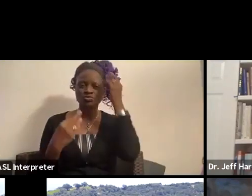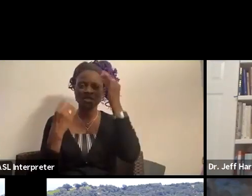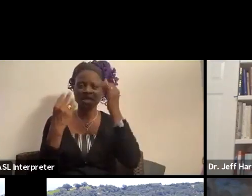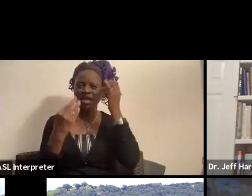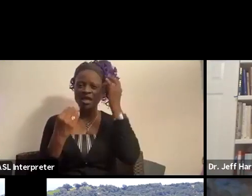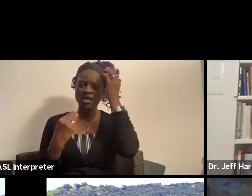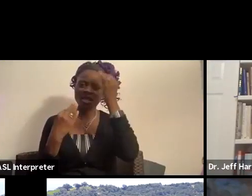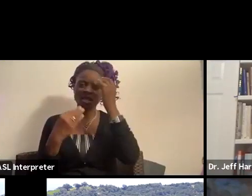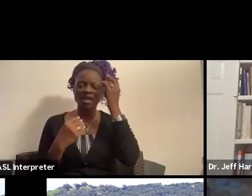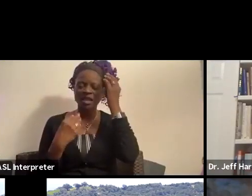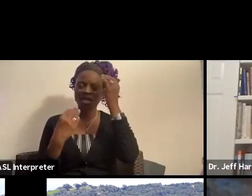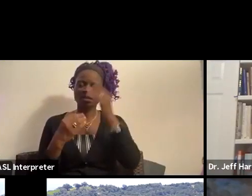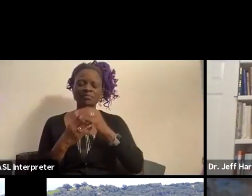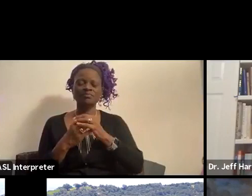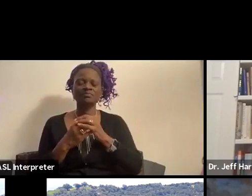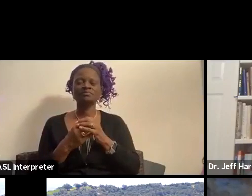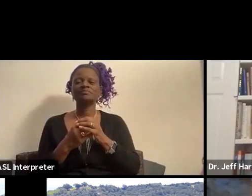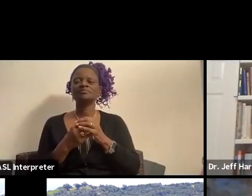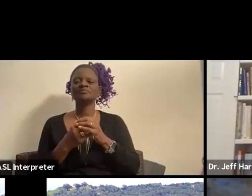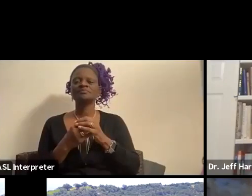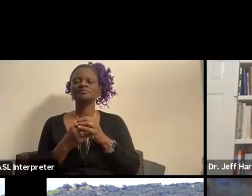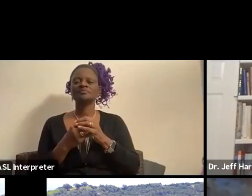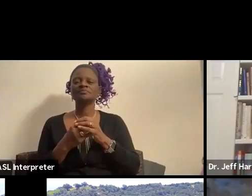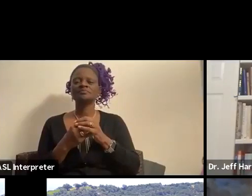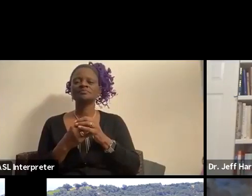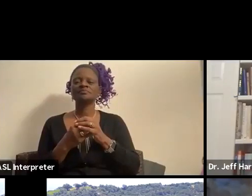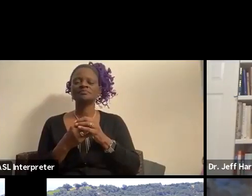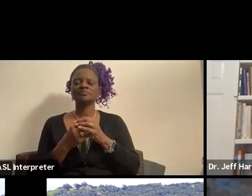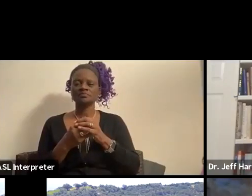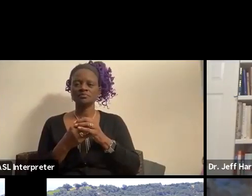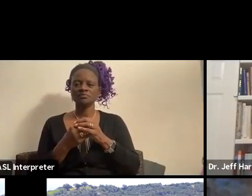One of the things I would like and I have Jeff address just a little bit is,